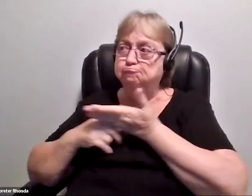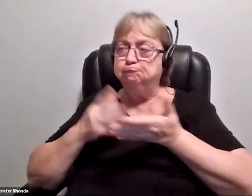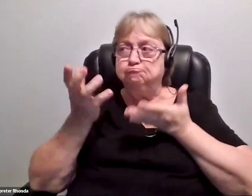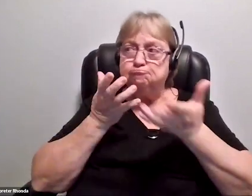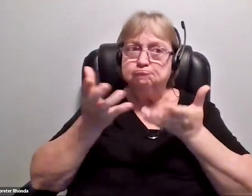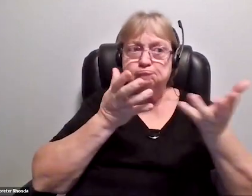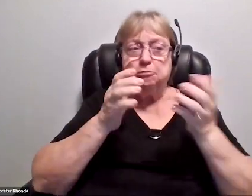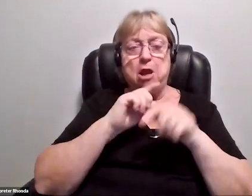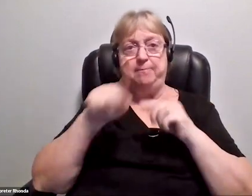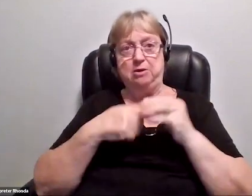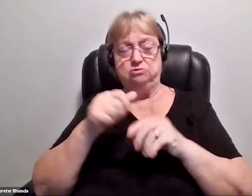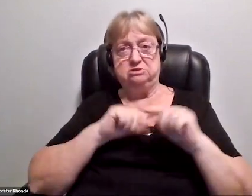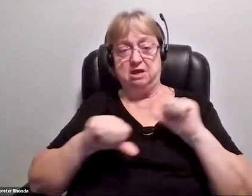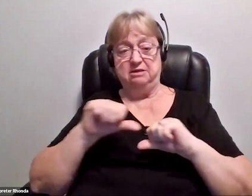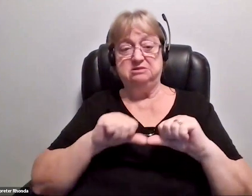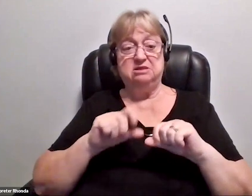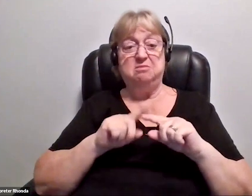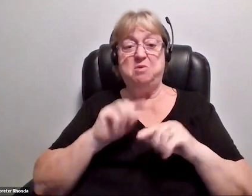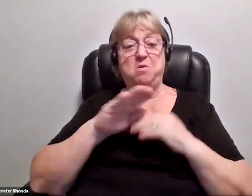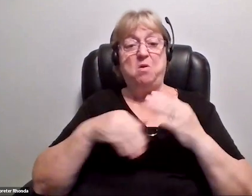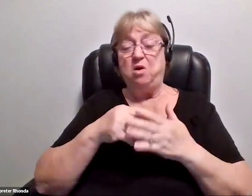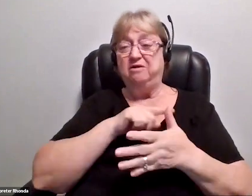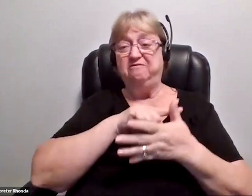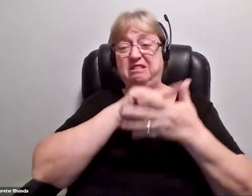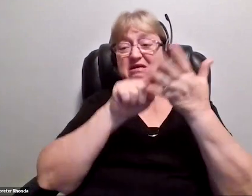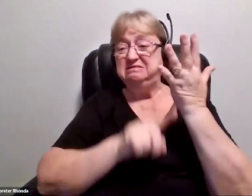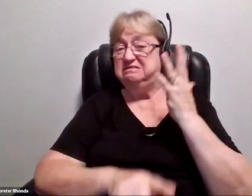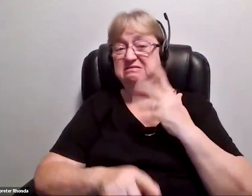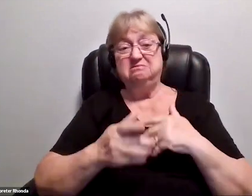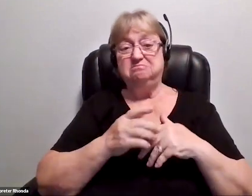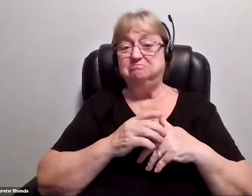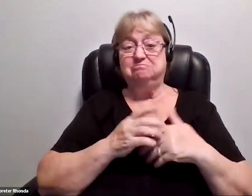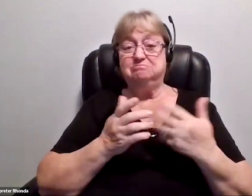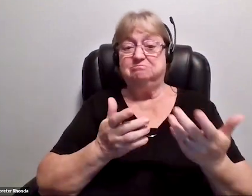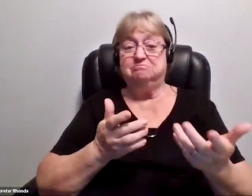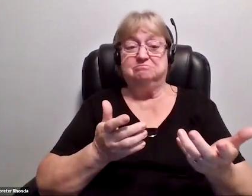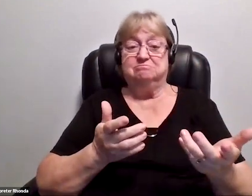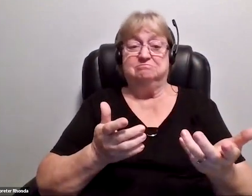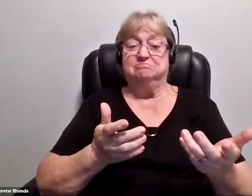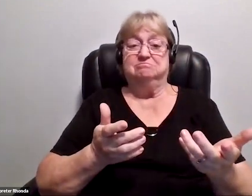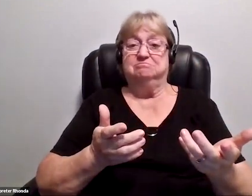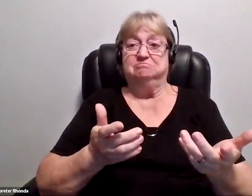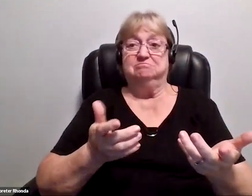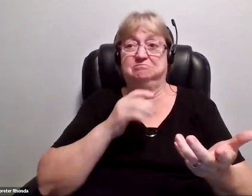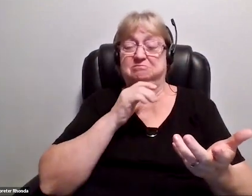All these dimensions they don't look deeply to accessibility issues.